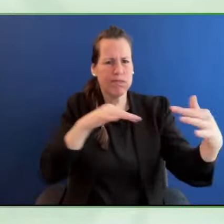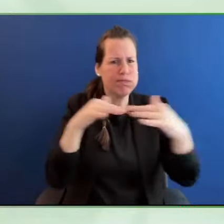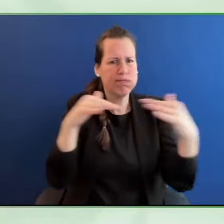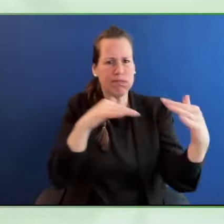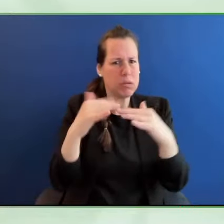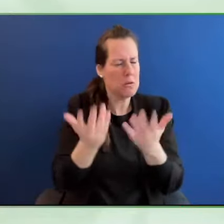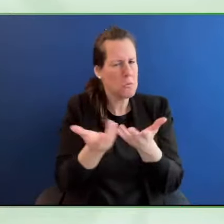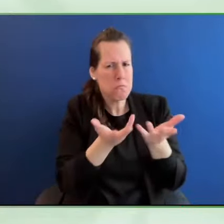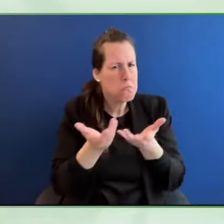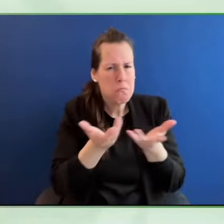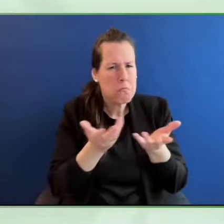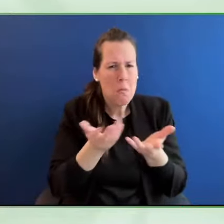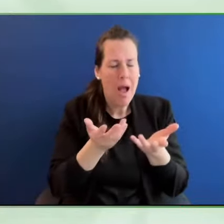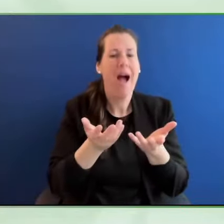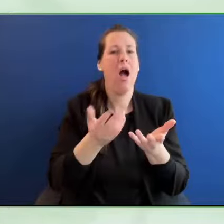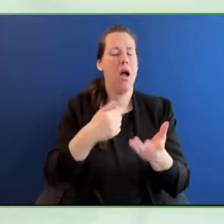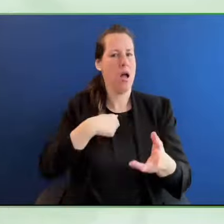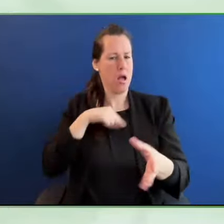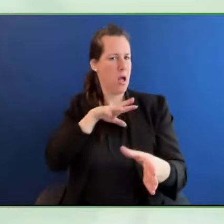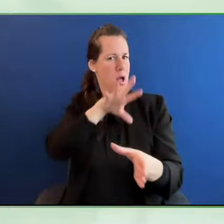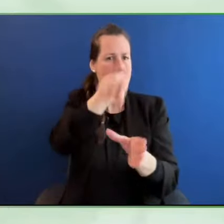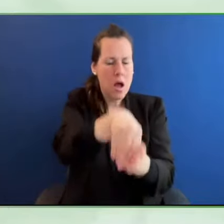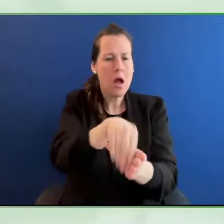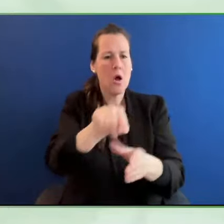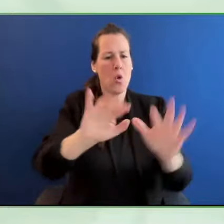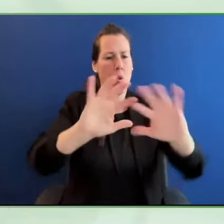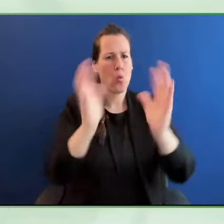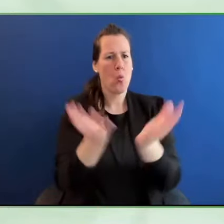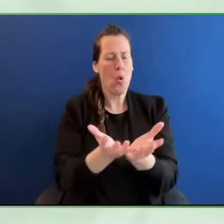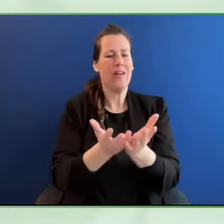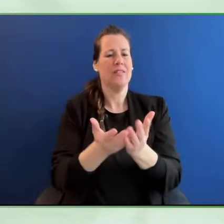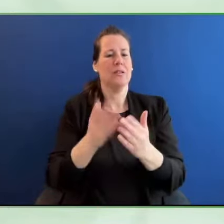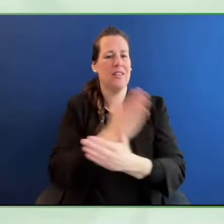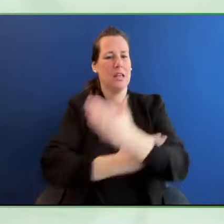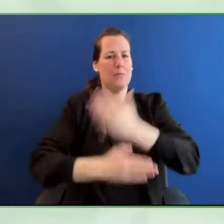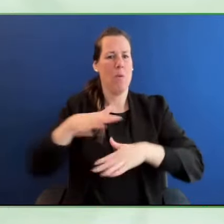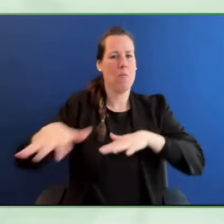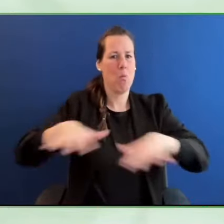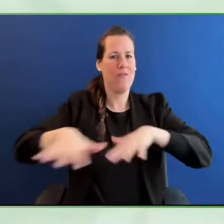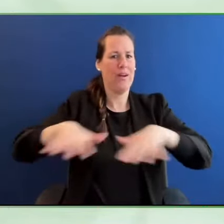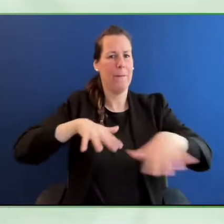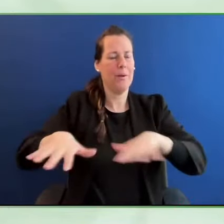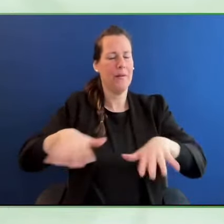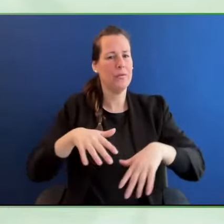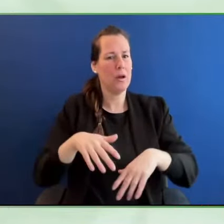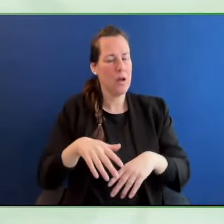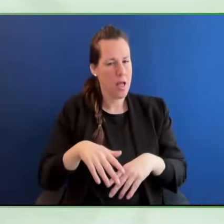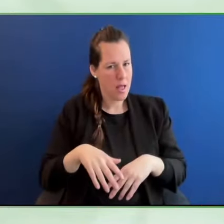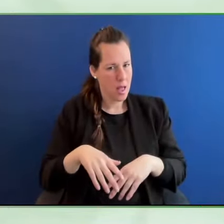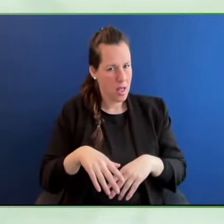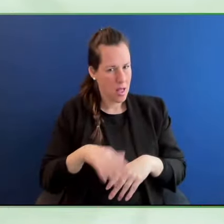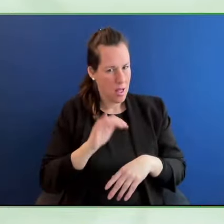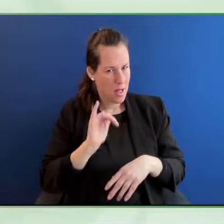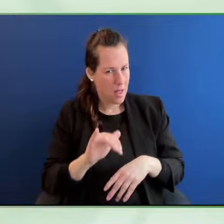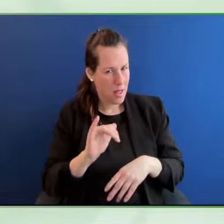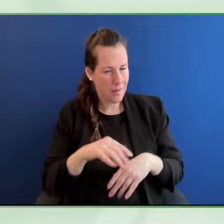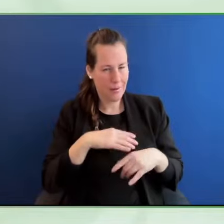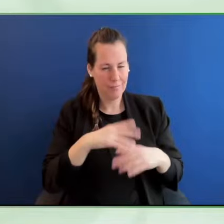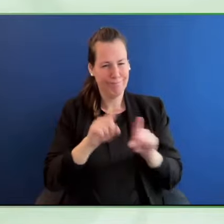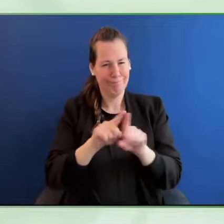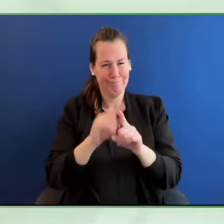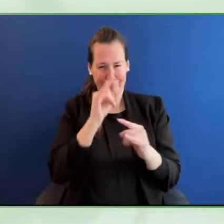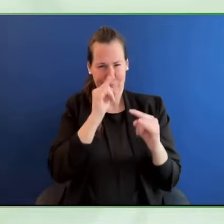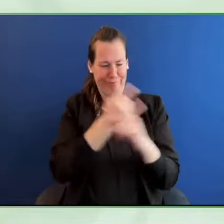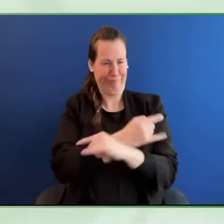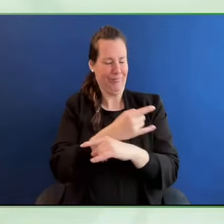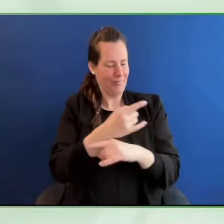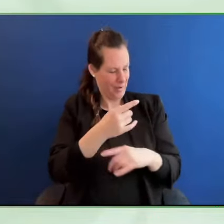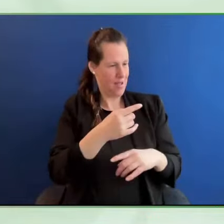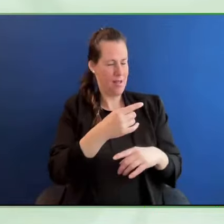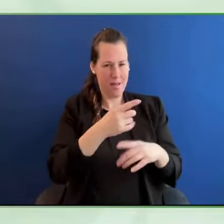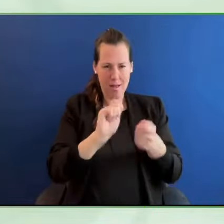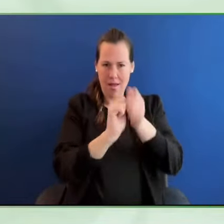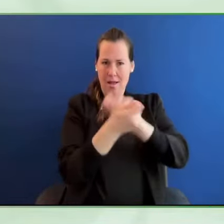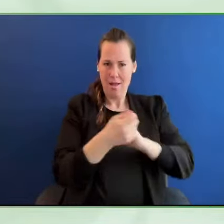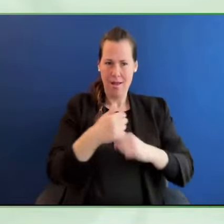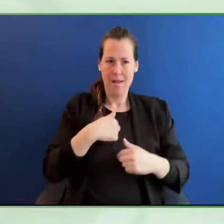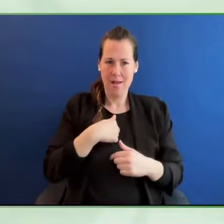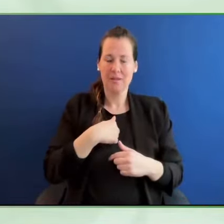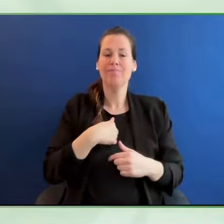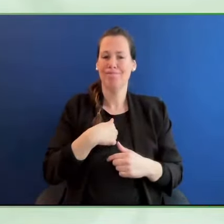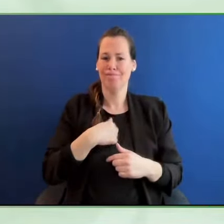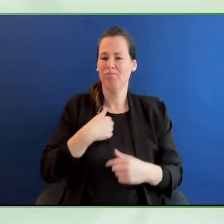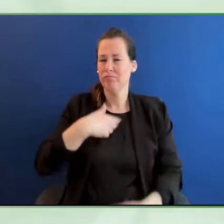Being based in Brussels means you are the centre of policy-making.